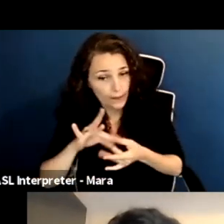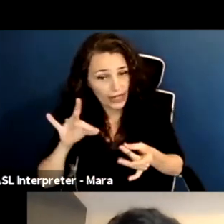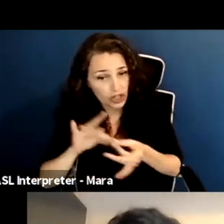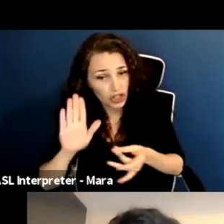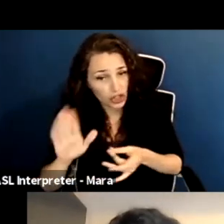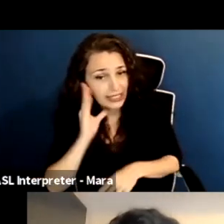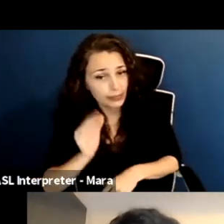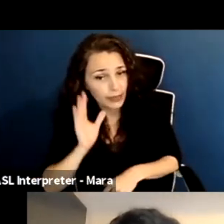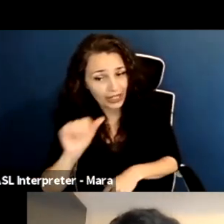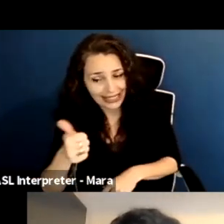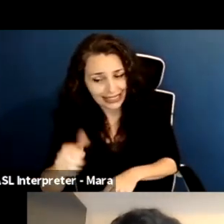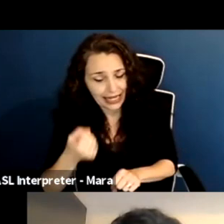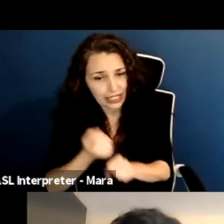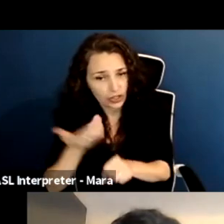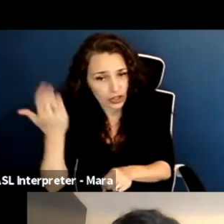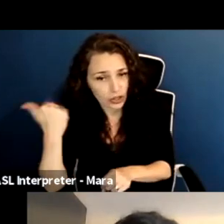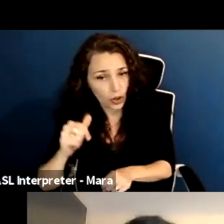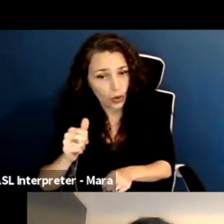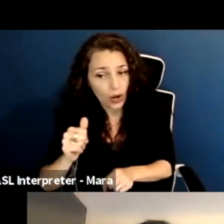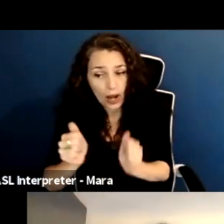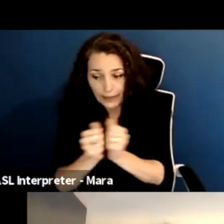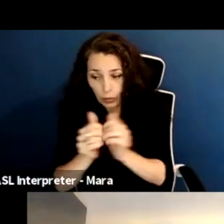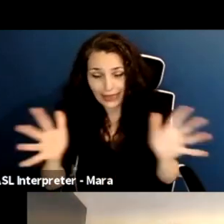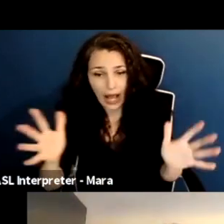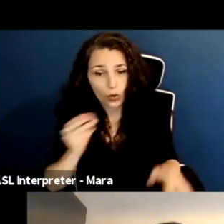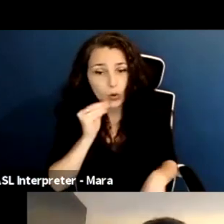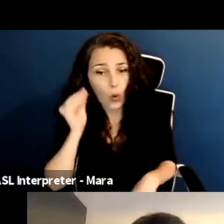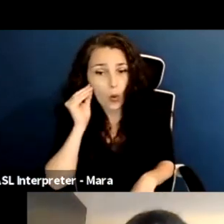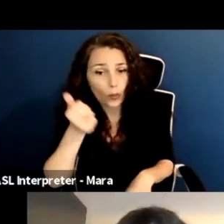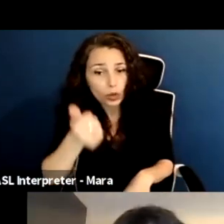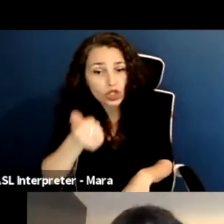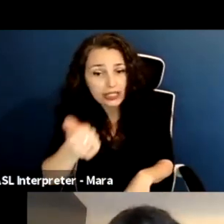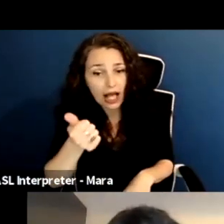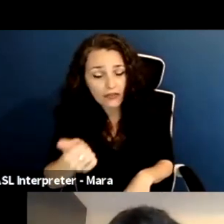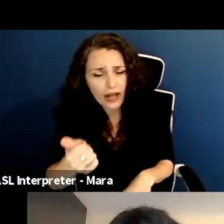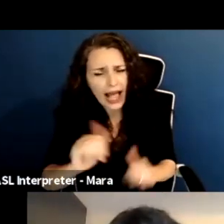of being homeless. How do you think that experience changed you